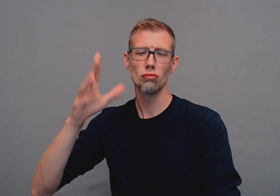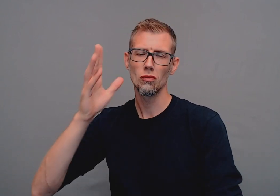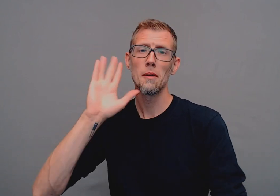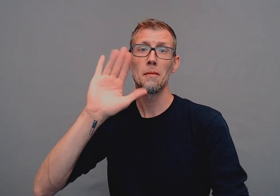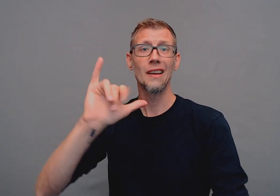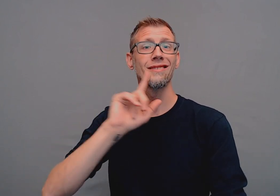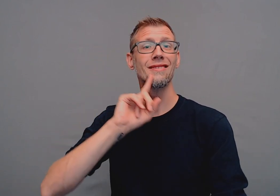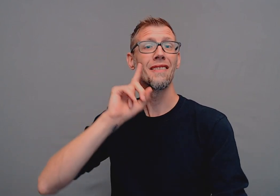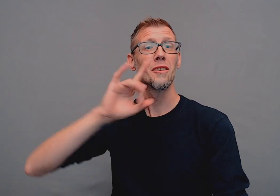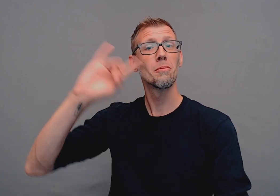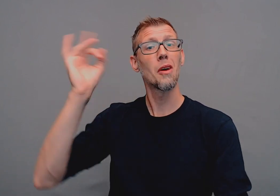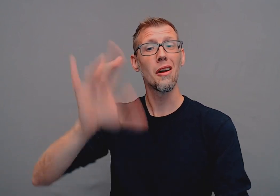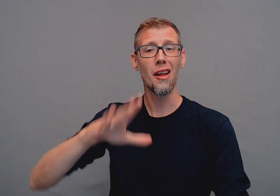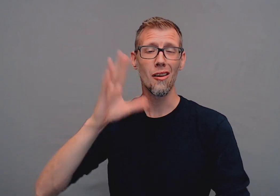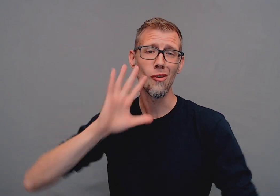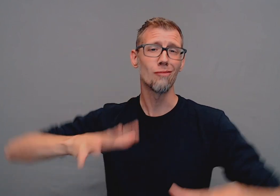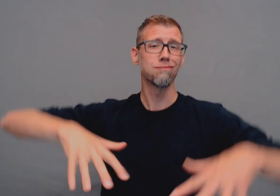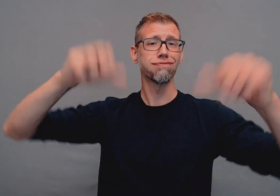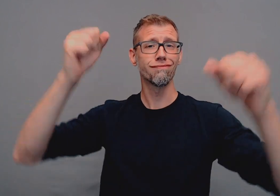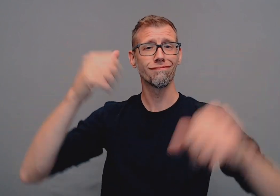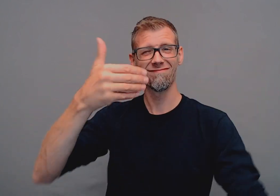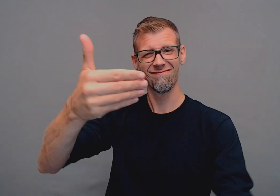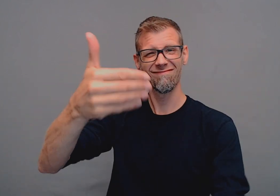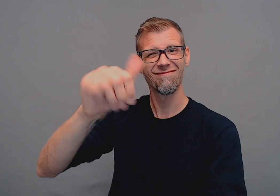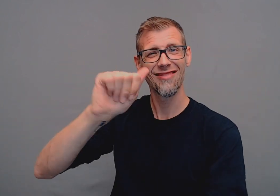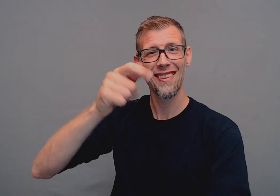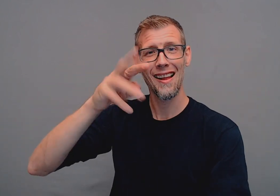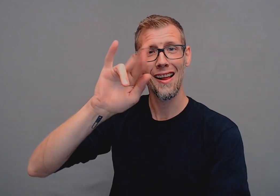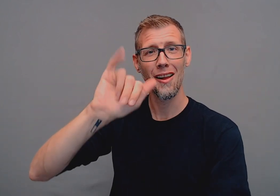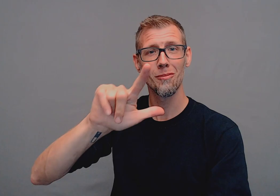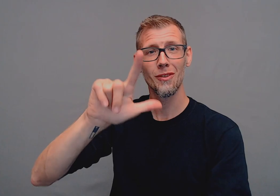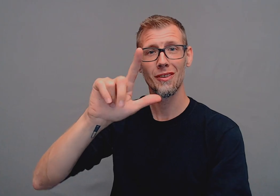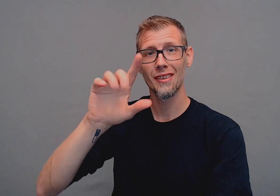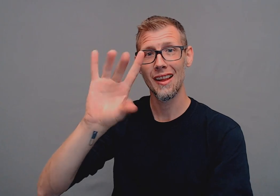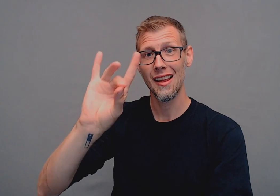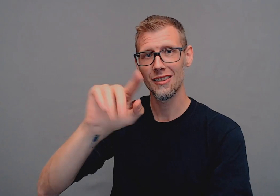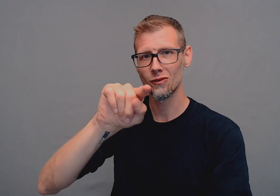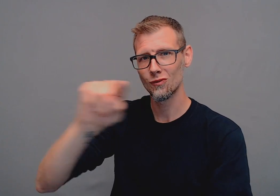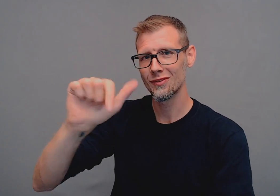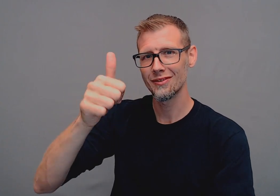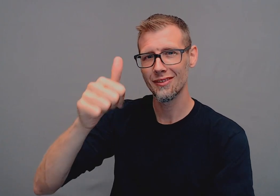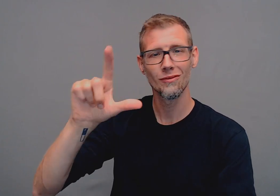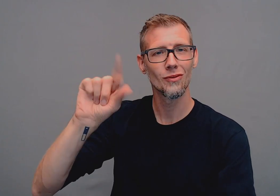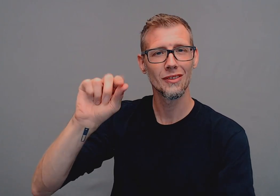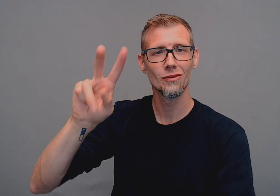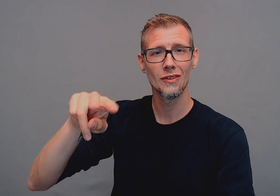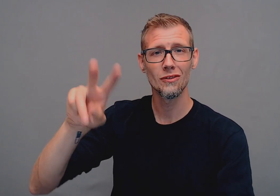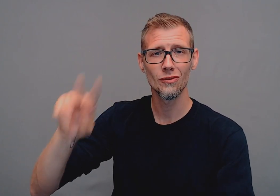by Deaf Spotlight will happen April 8 - 10, 2022.